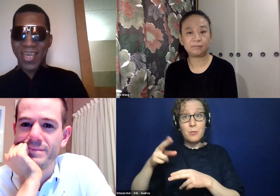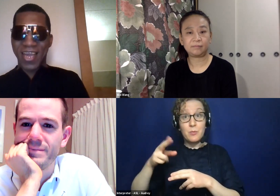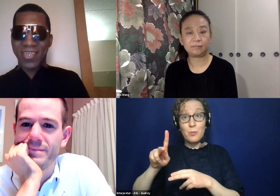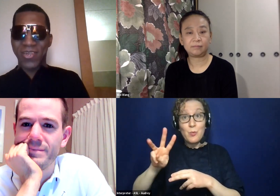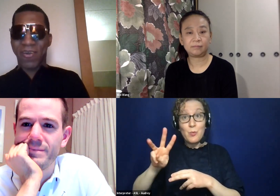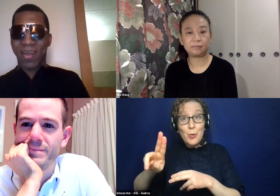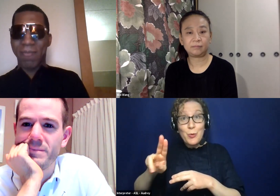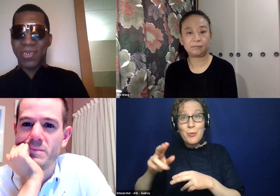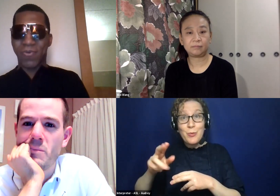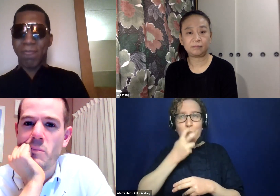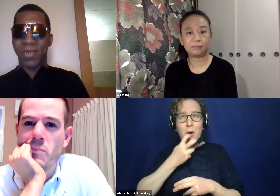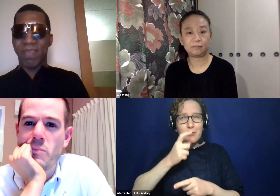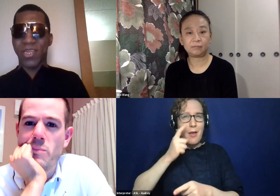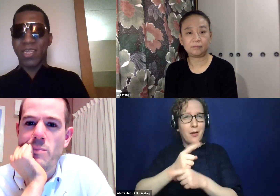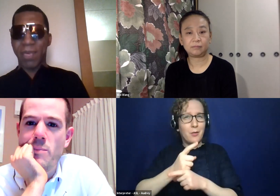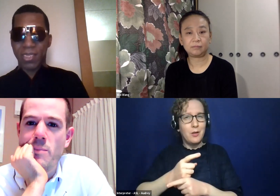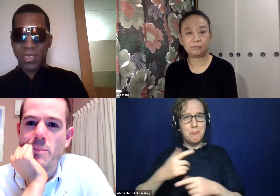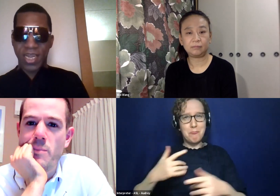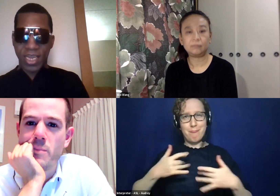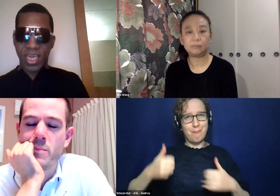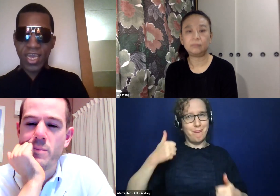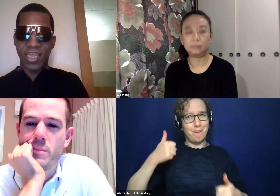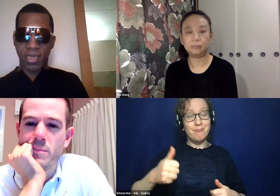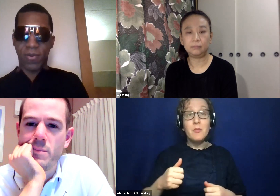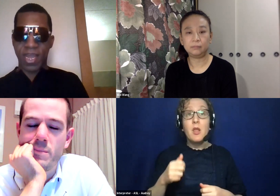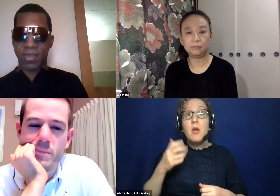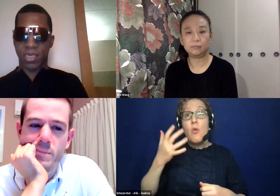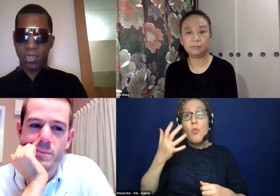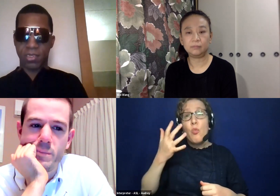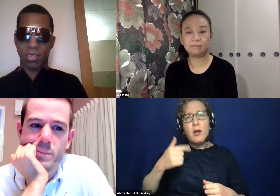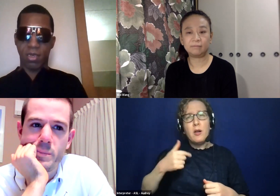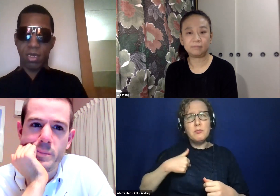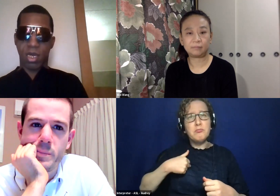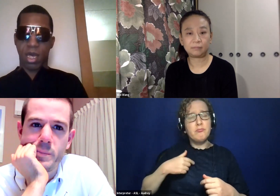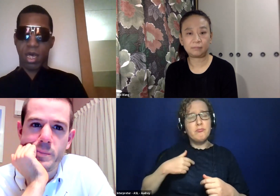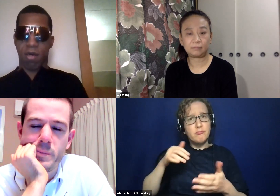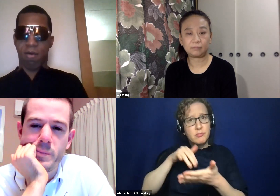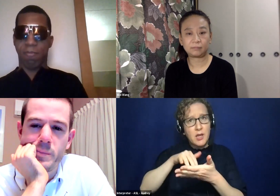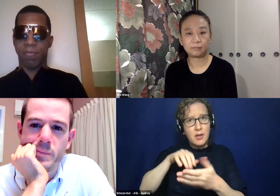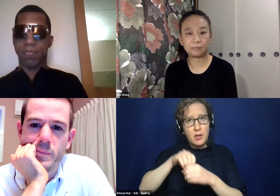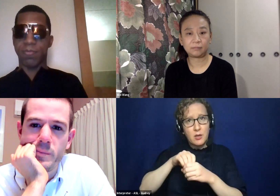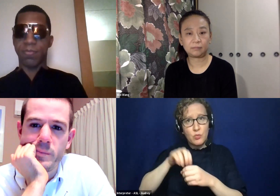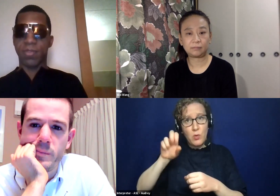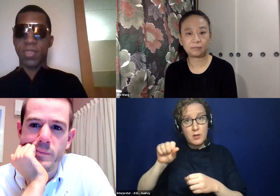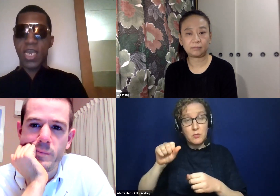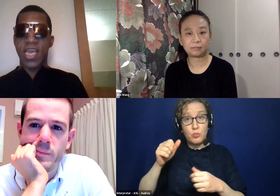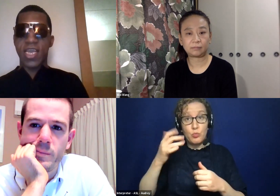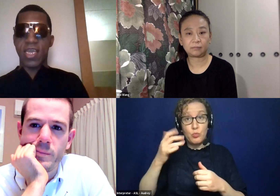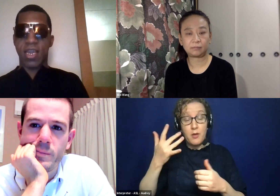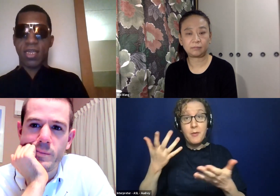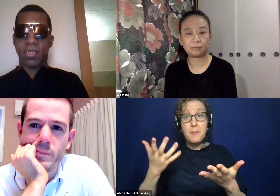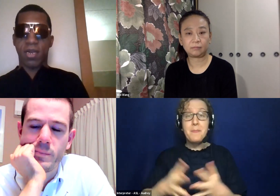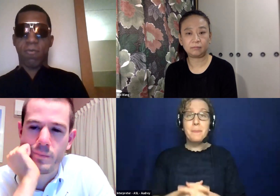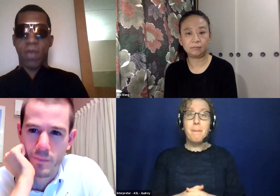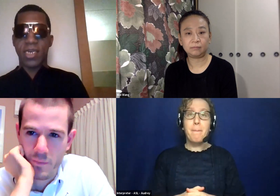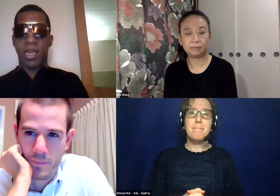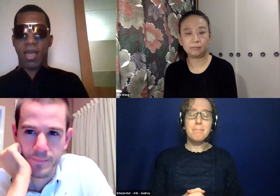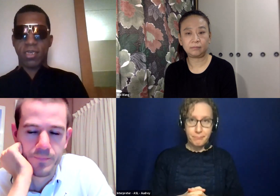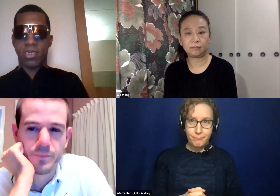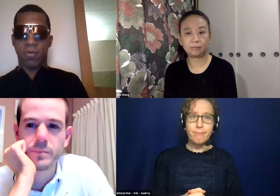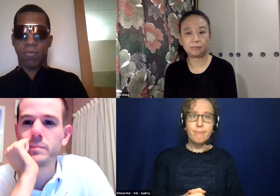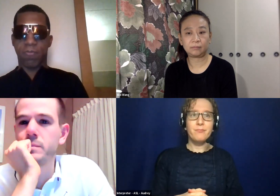Yeah, so coming to what motivated me to study in the United States. Yes, quite a lot.